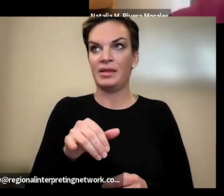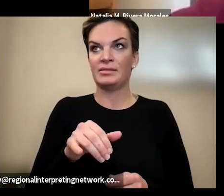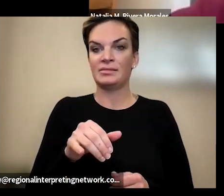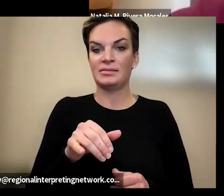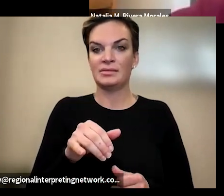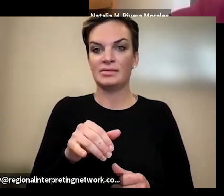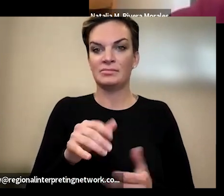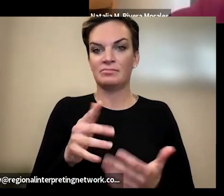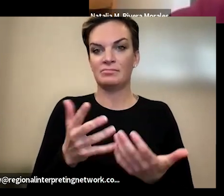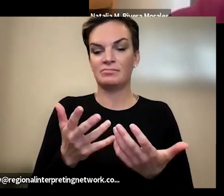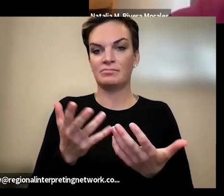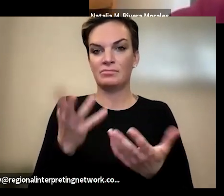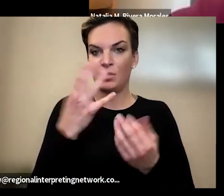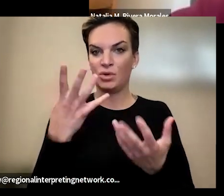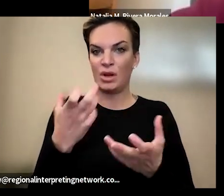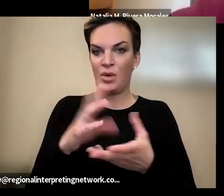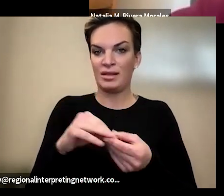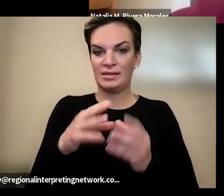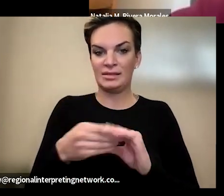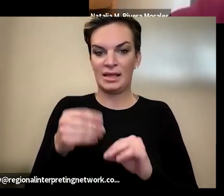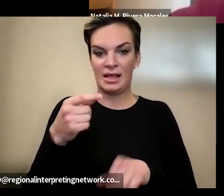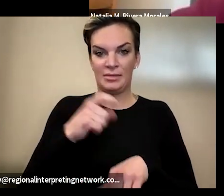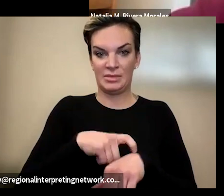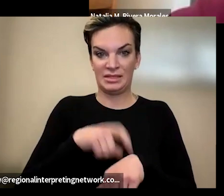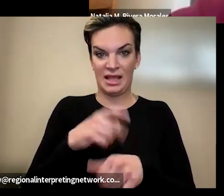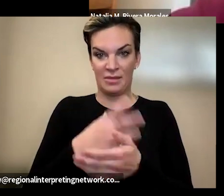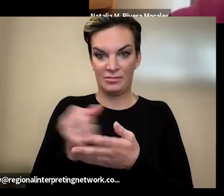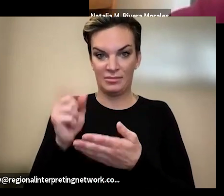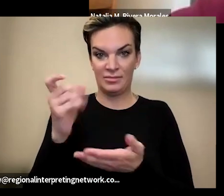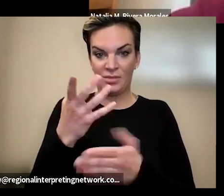to. Can someone let me know if I'm running out of time, or what the time check is for my